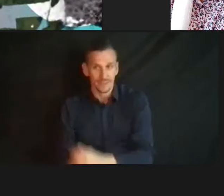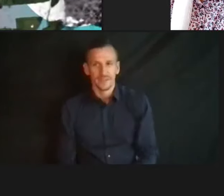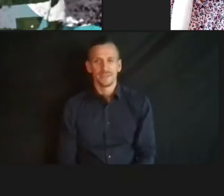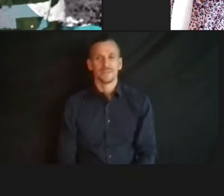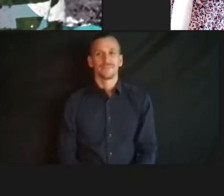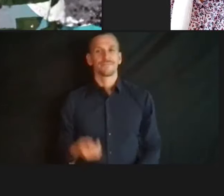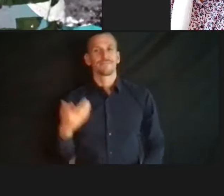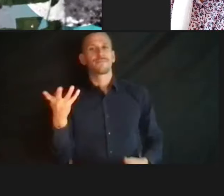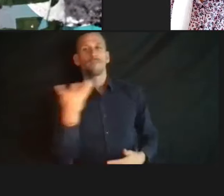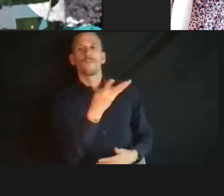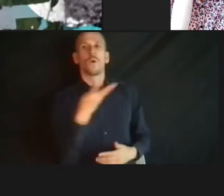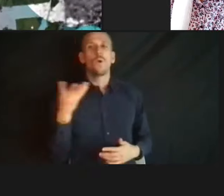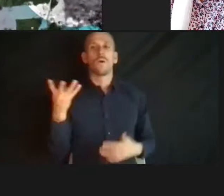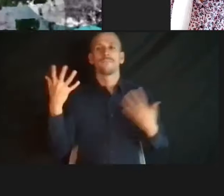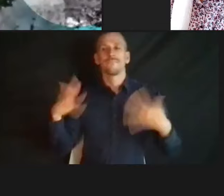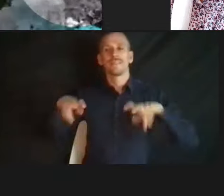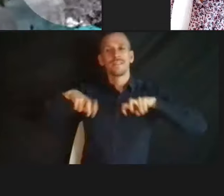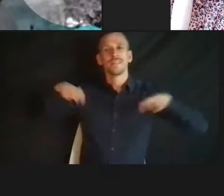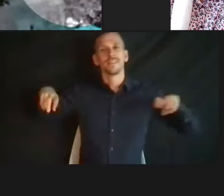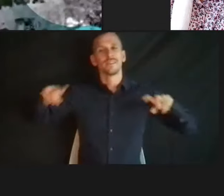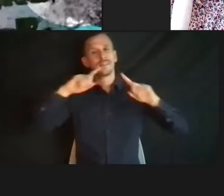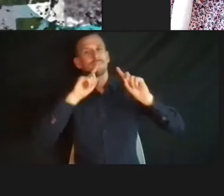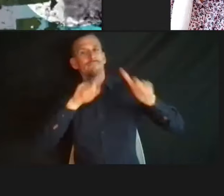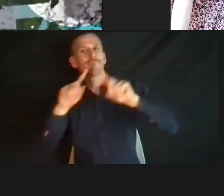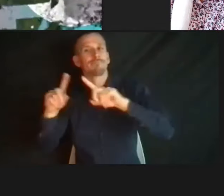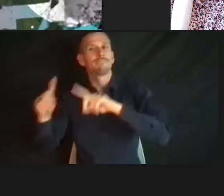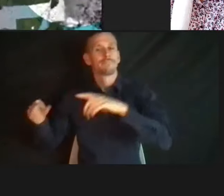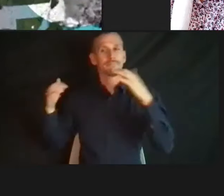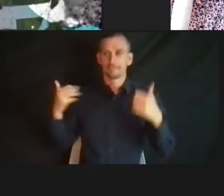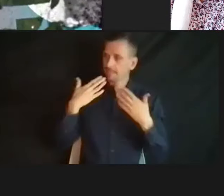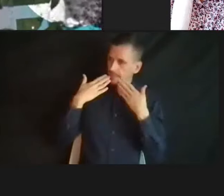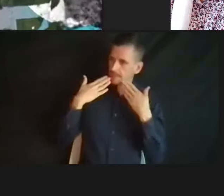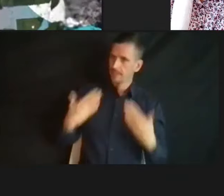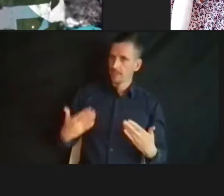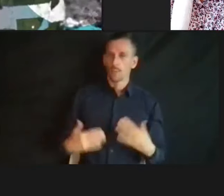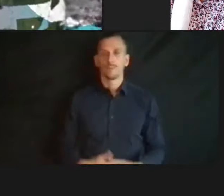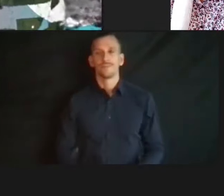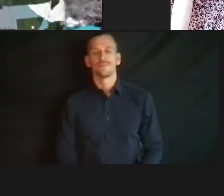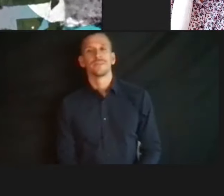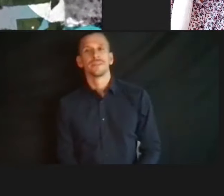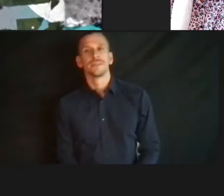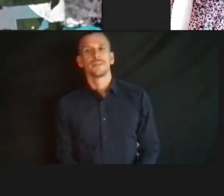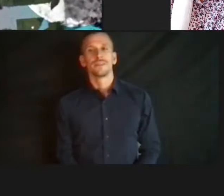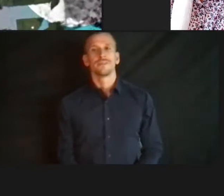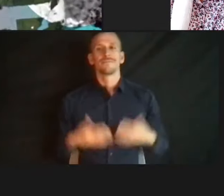With that context, I think we can now deep dive into different topics. First,